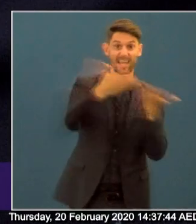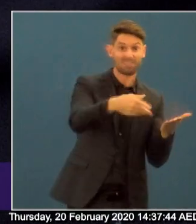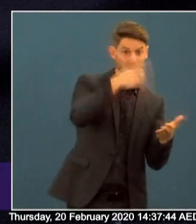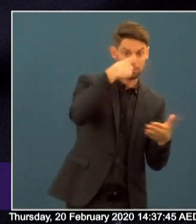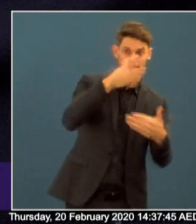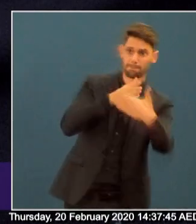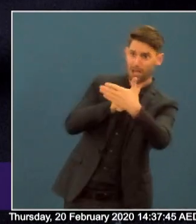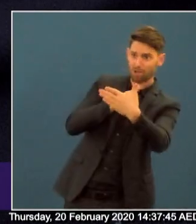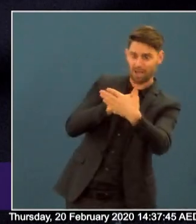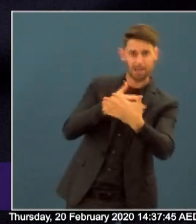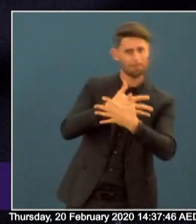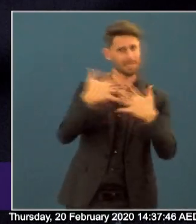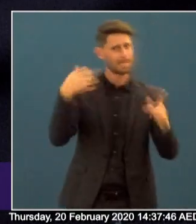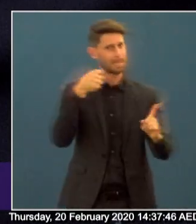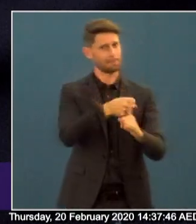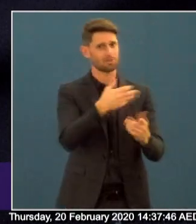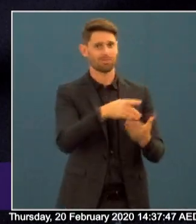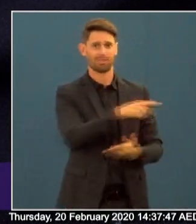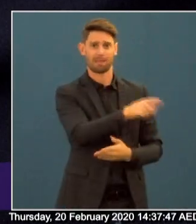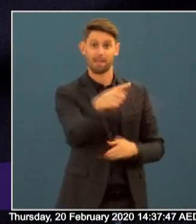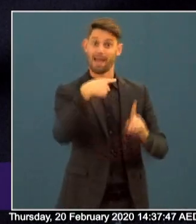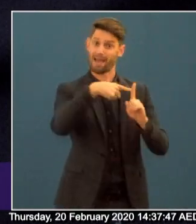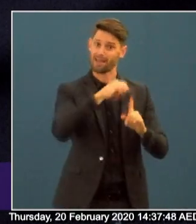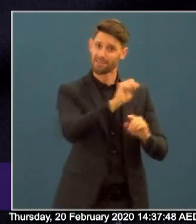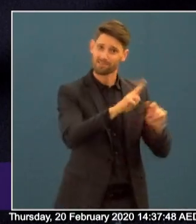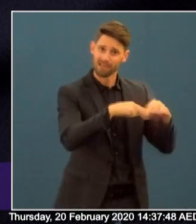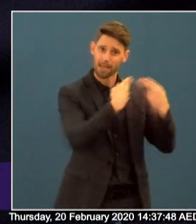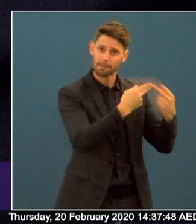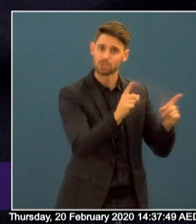And, essentially, none of this means anything much,